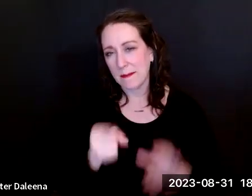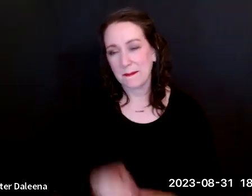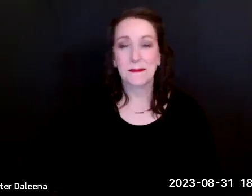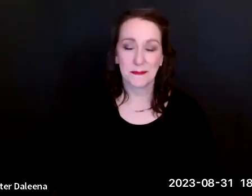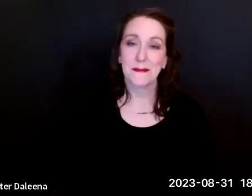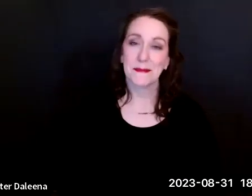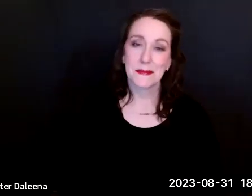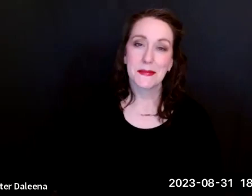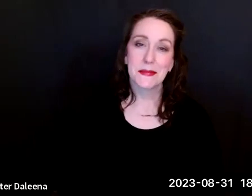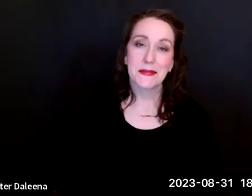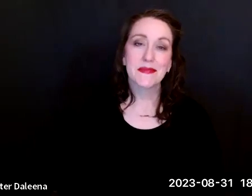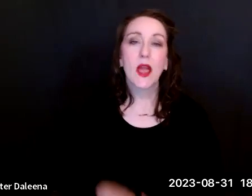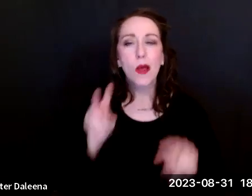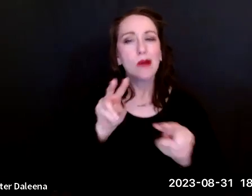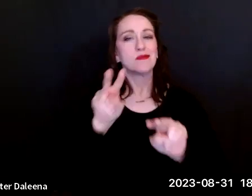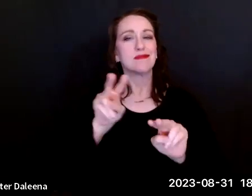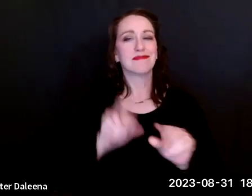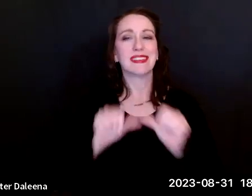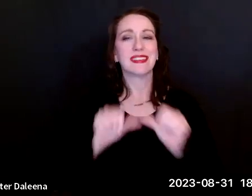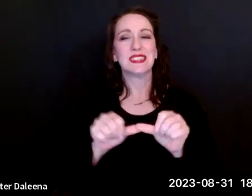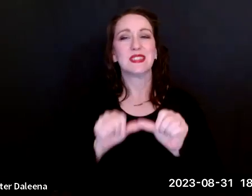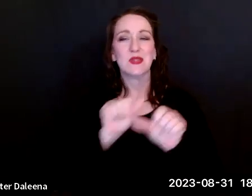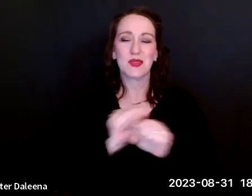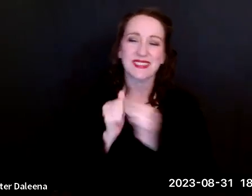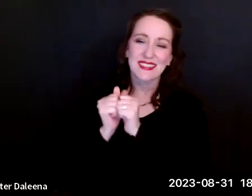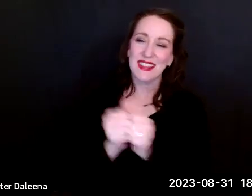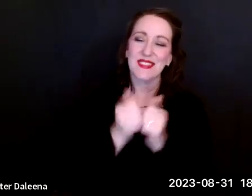we look forward to our continued work together um thank you all again for